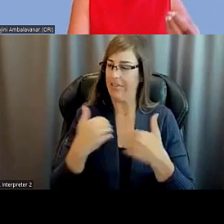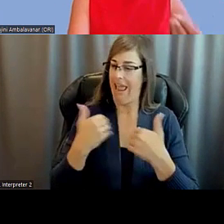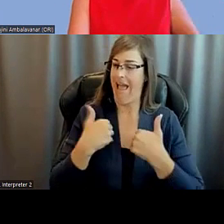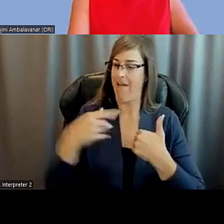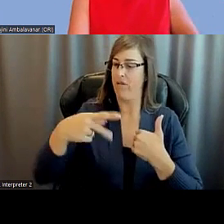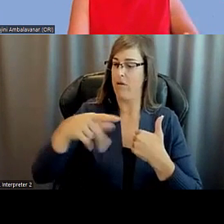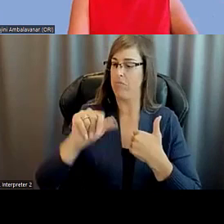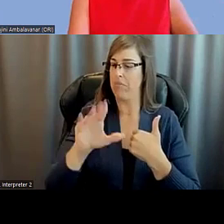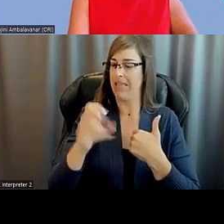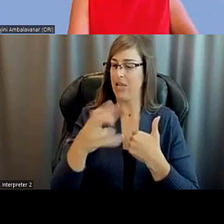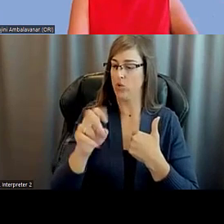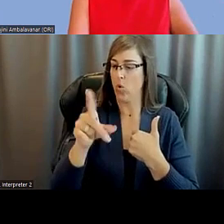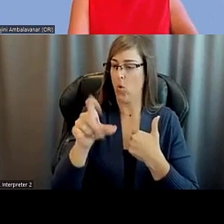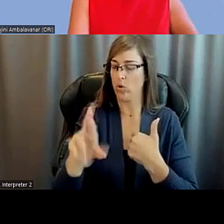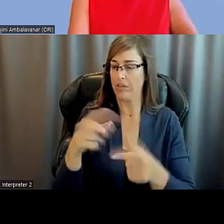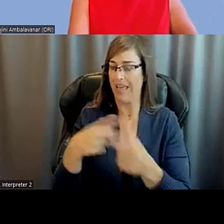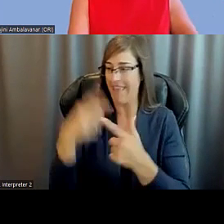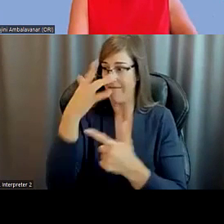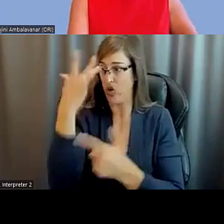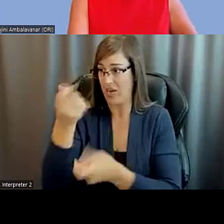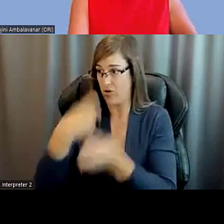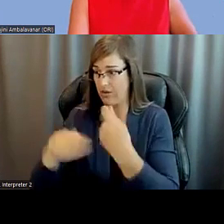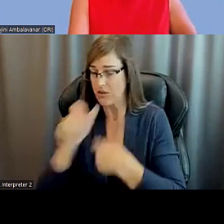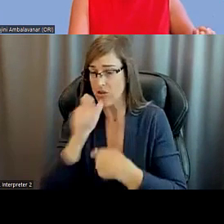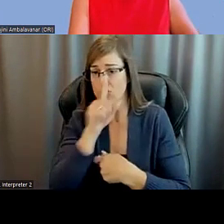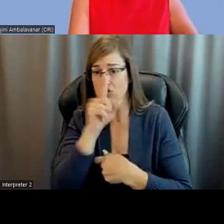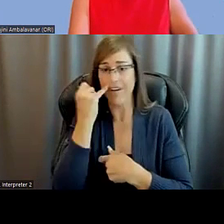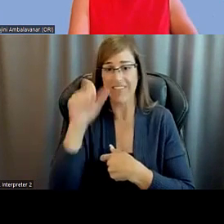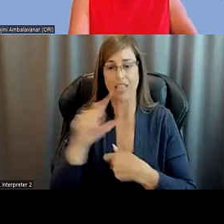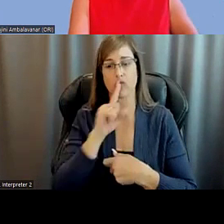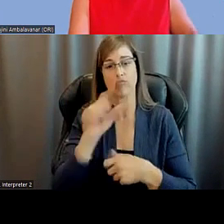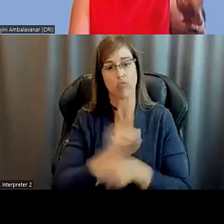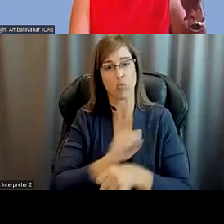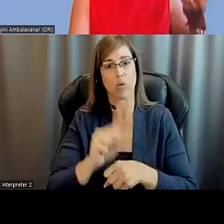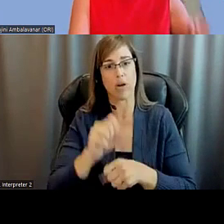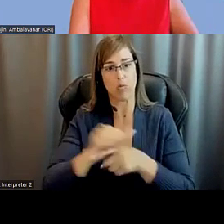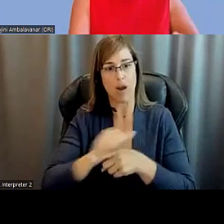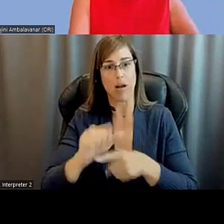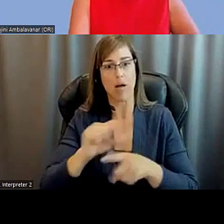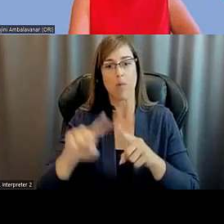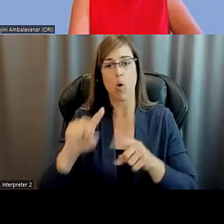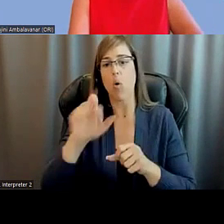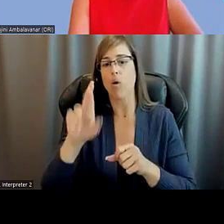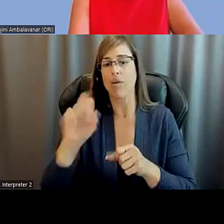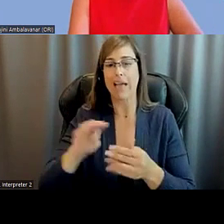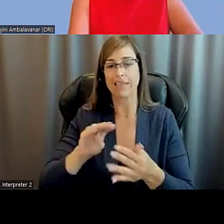Not sure if that's the real practice in the lab or whether that's an excuse that came after being questioned,